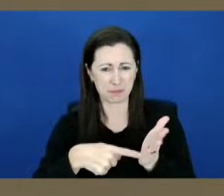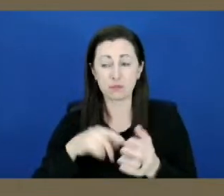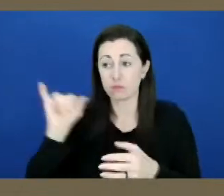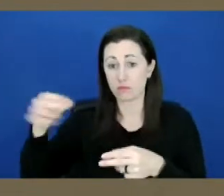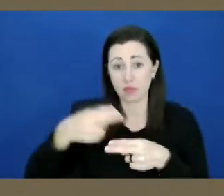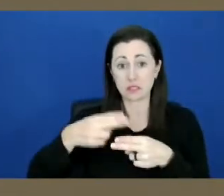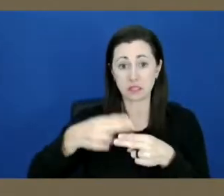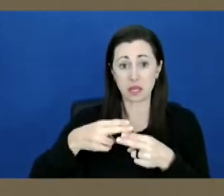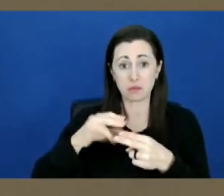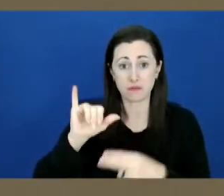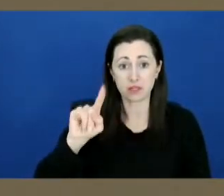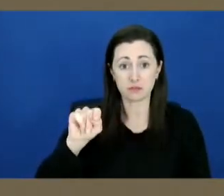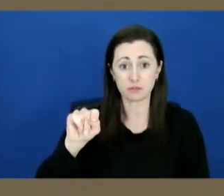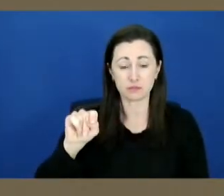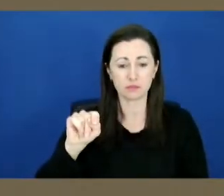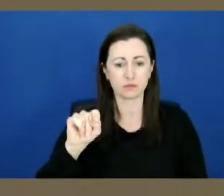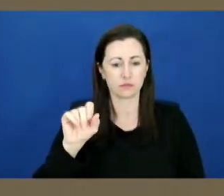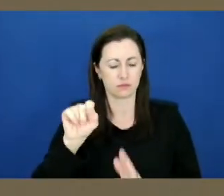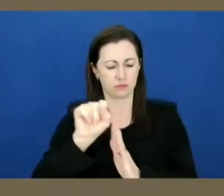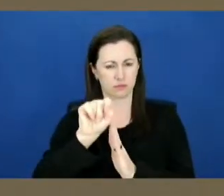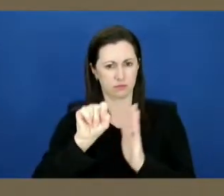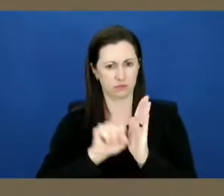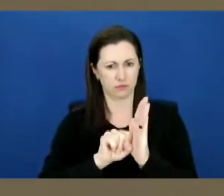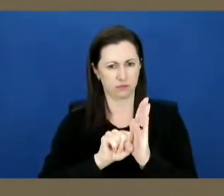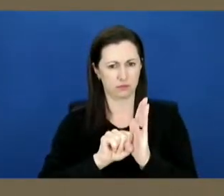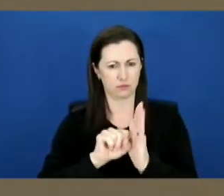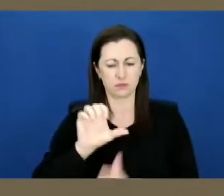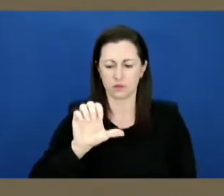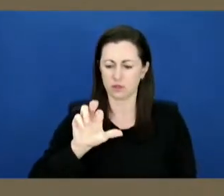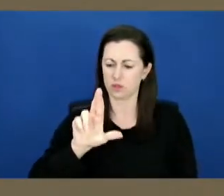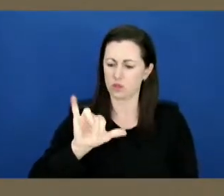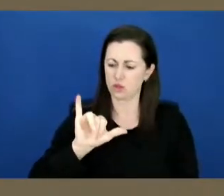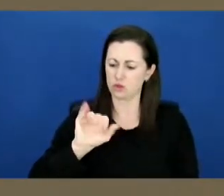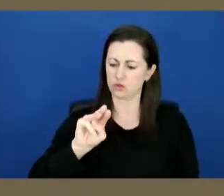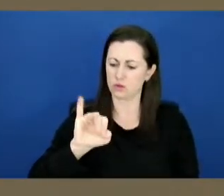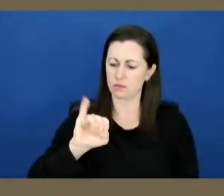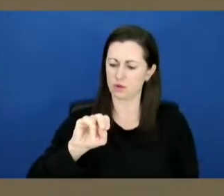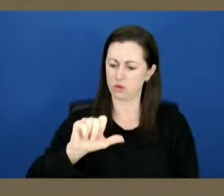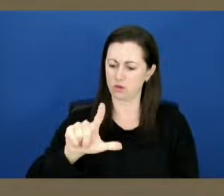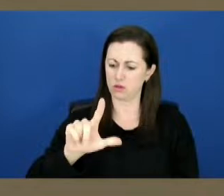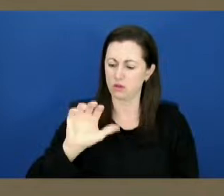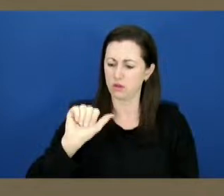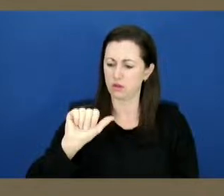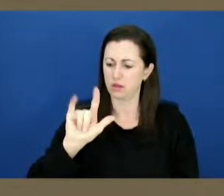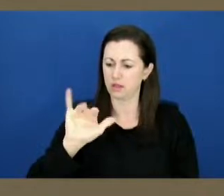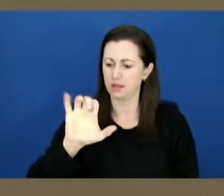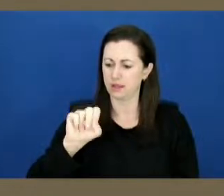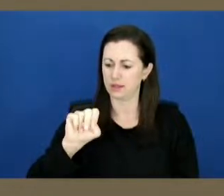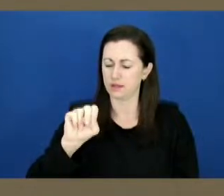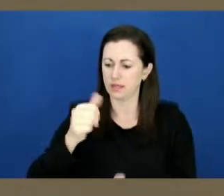CRIMINAL STATE AIL YENS YEN ASSISTANCE PROGRAM. THAT'S THE NAME OF